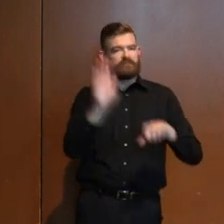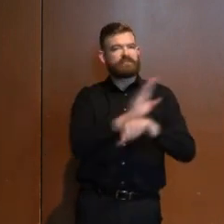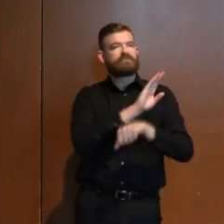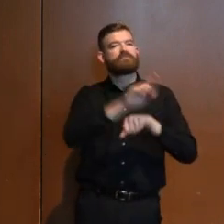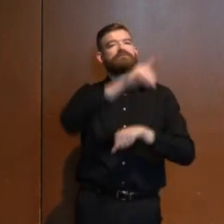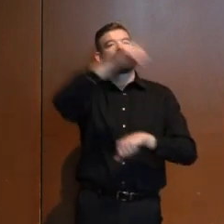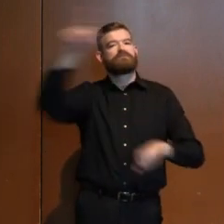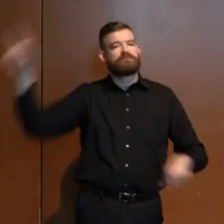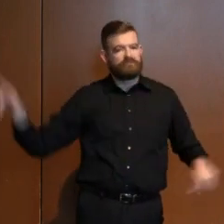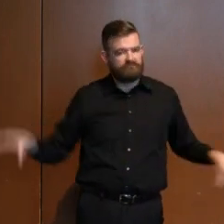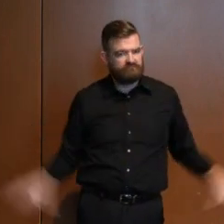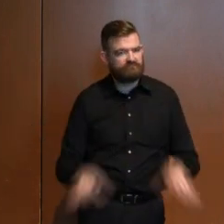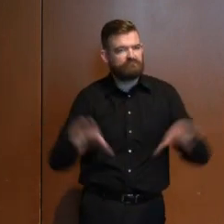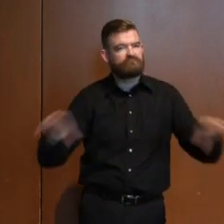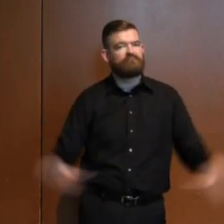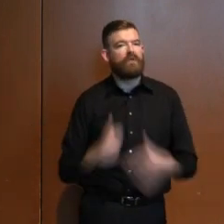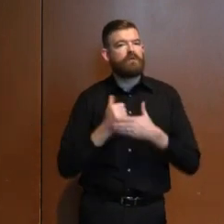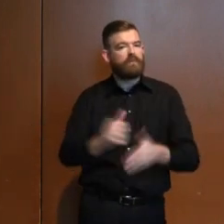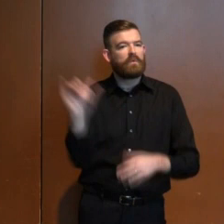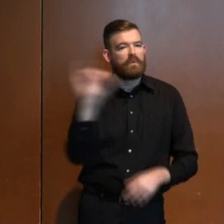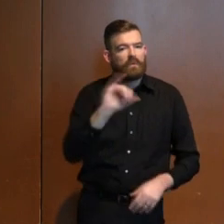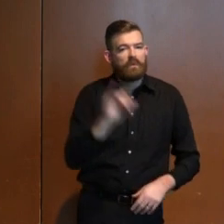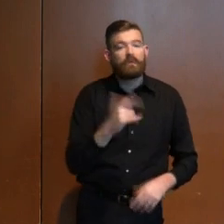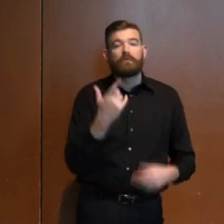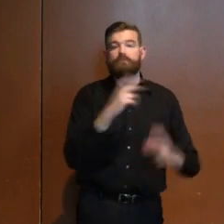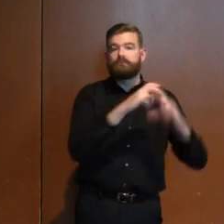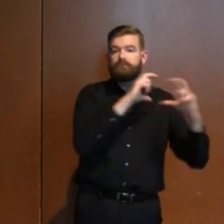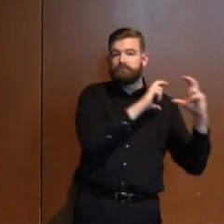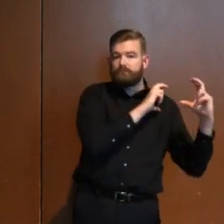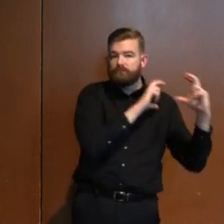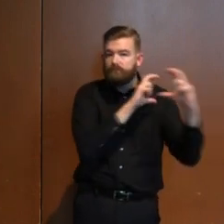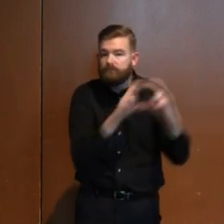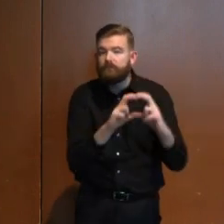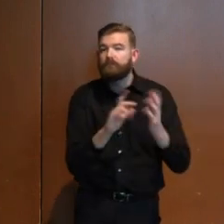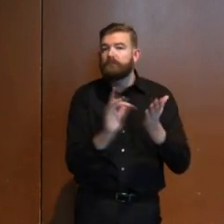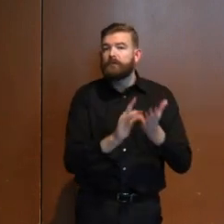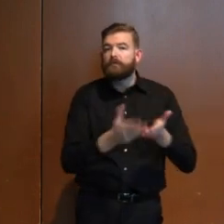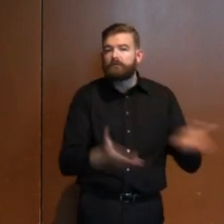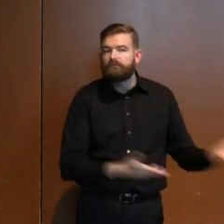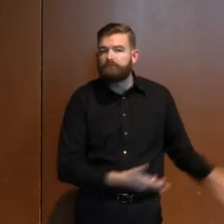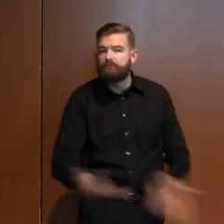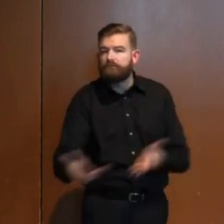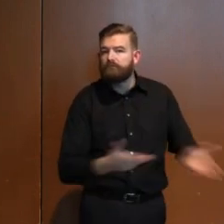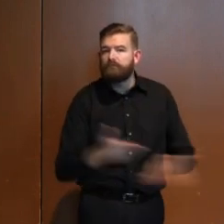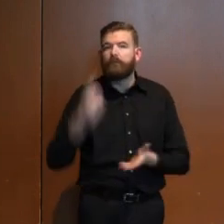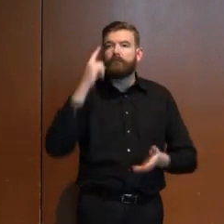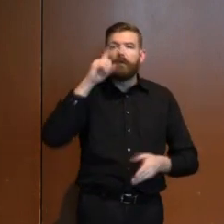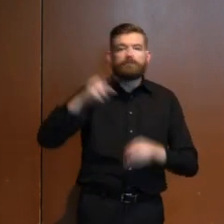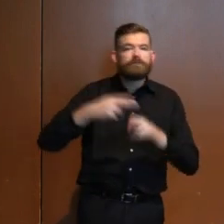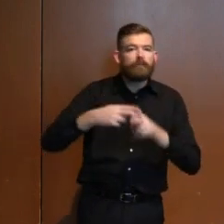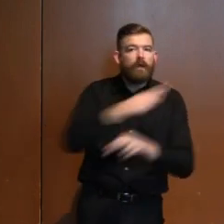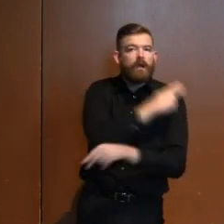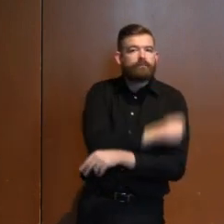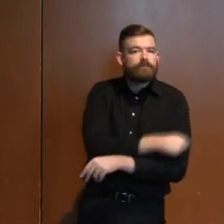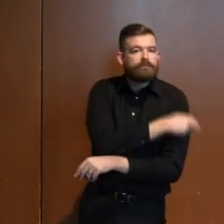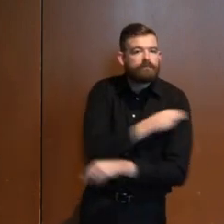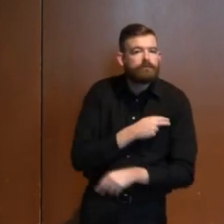I MENTION IT TAKES A VILLAGE. THERE ARE ALL SORT OF FOLKS DOING GREAT WORK. I MENTIONED THE FOLKS WHO ARE SUPPLYING THE TRAILERS FOR THE